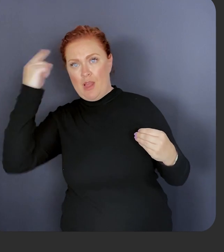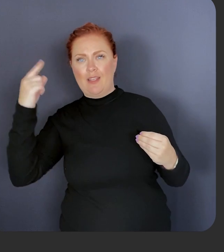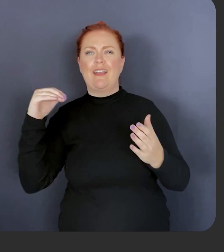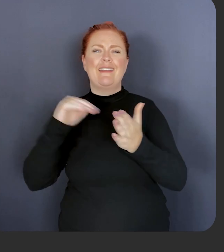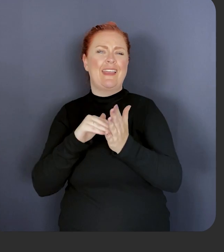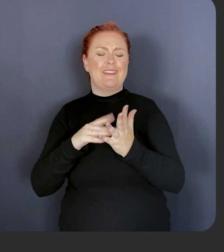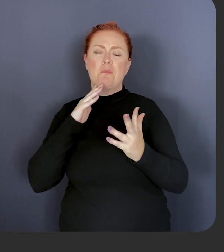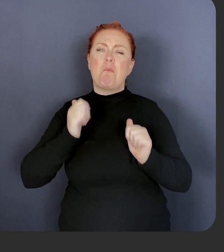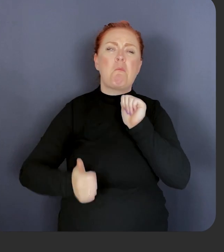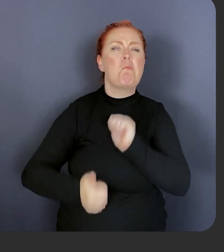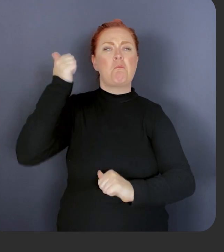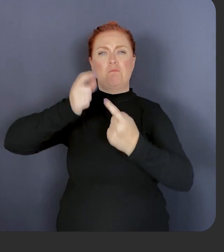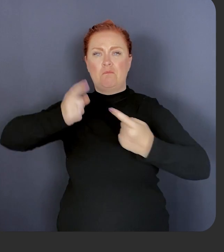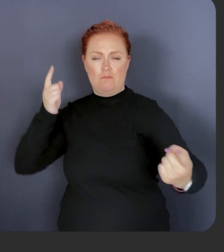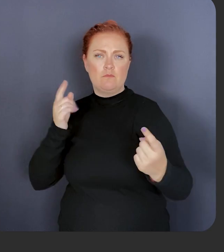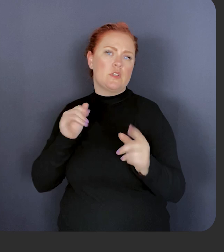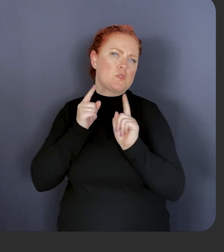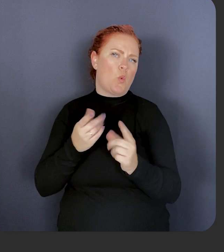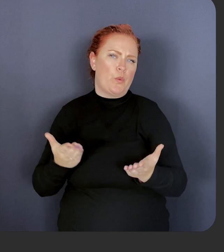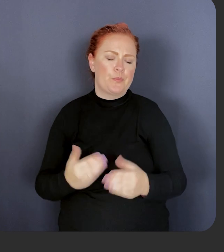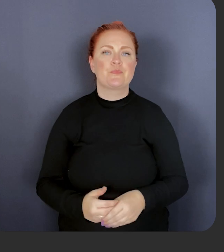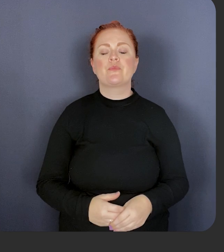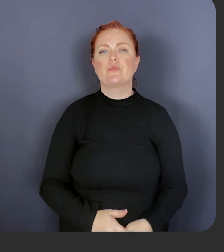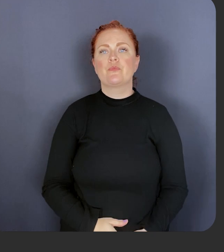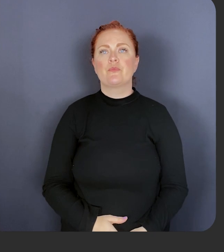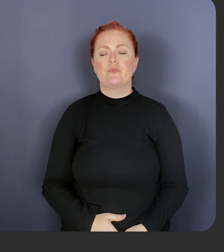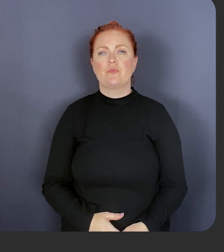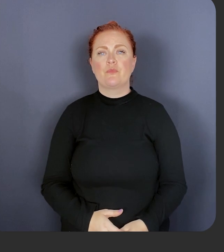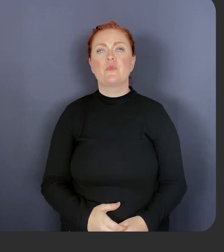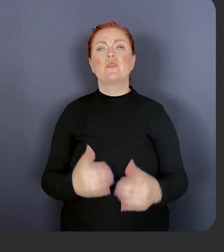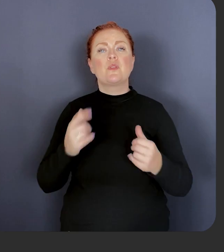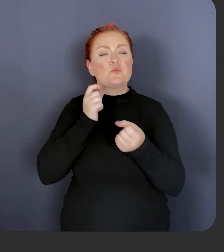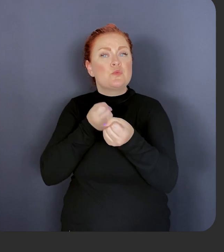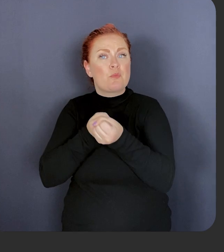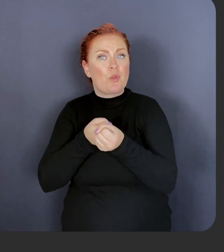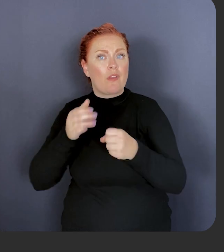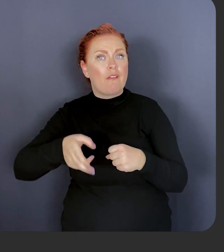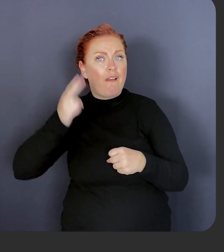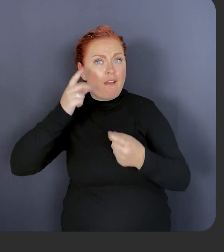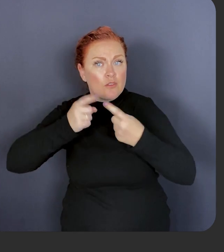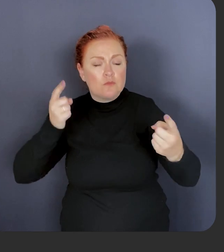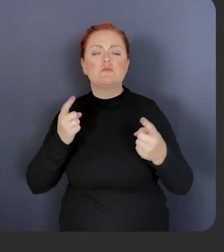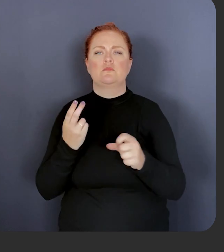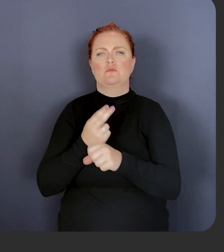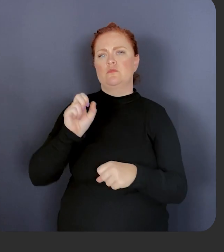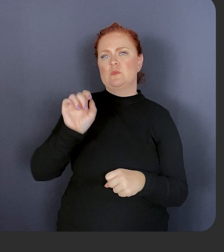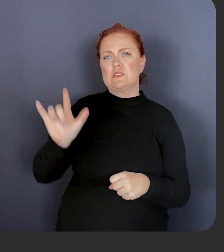The highest contrast you can get is what we're looking for. So to support high contrast mode, we're going to go into our styles CSS,